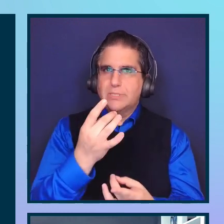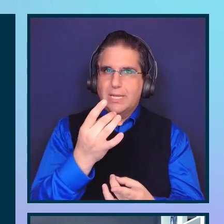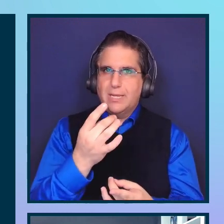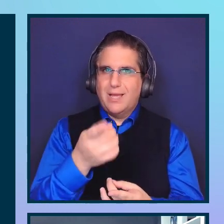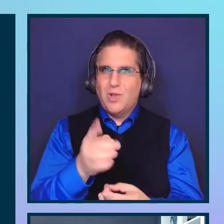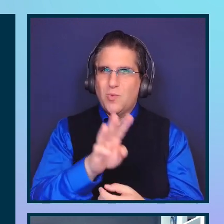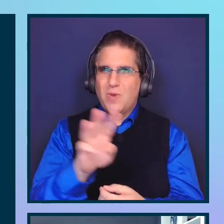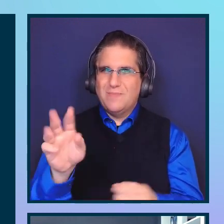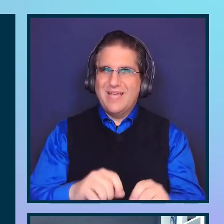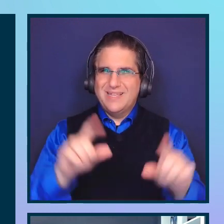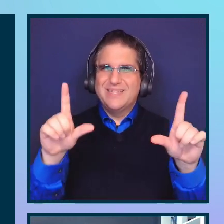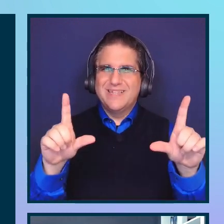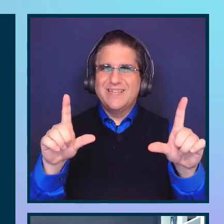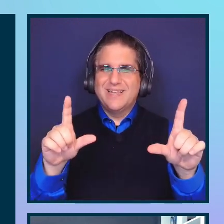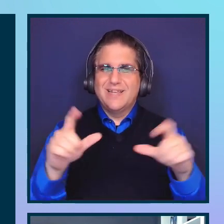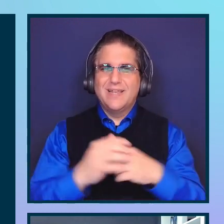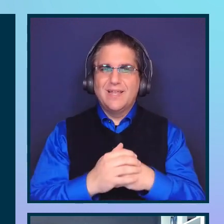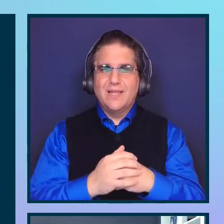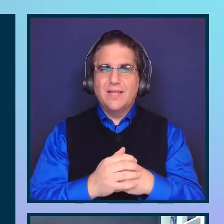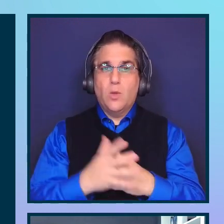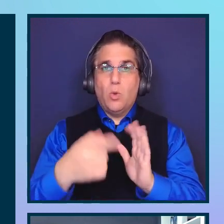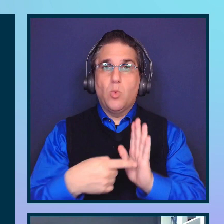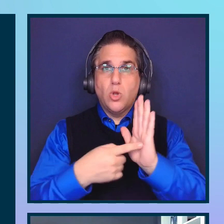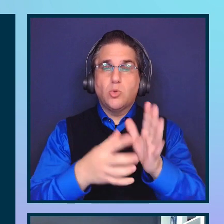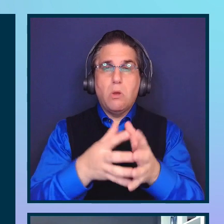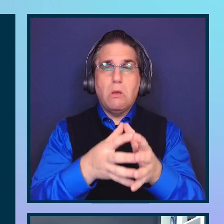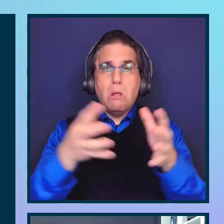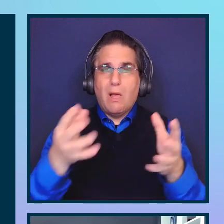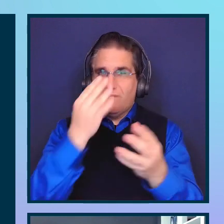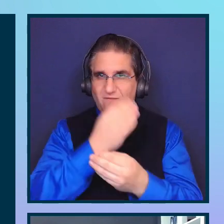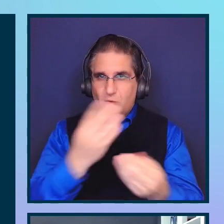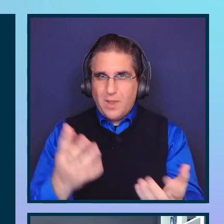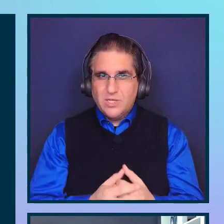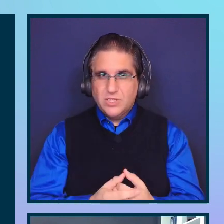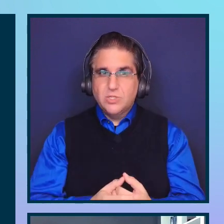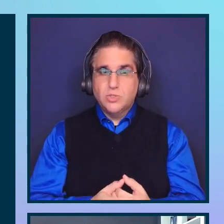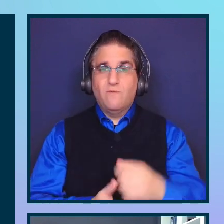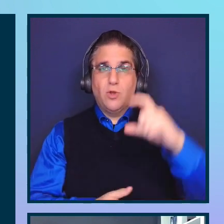because we are trying to show a lot of information in them. So we have the image, the color variant,